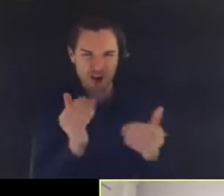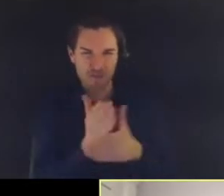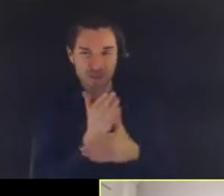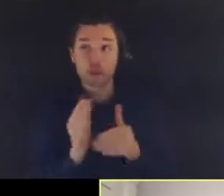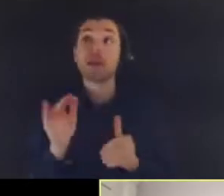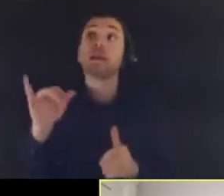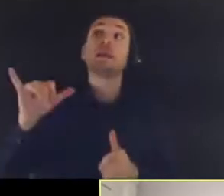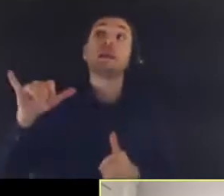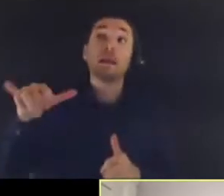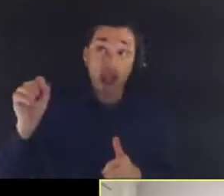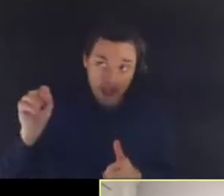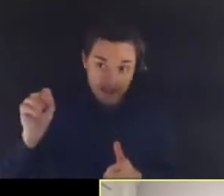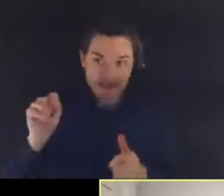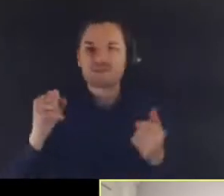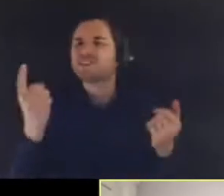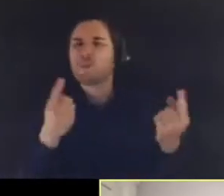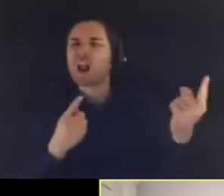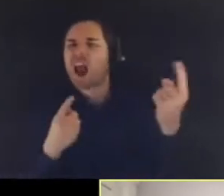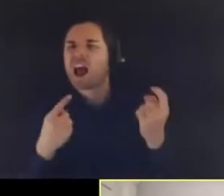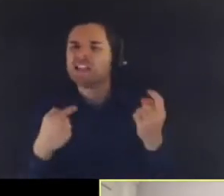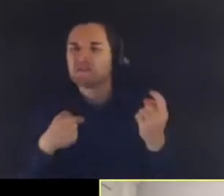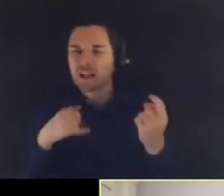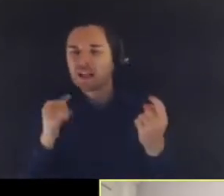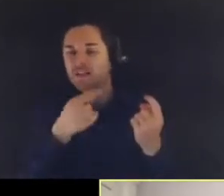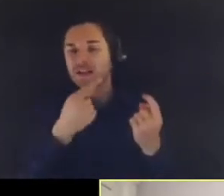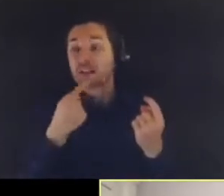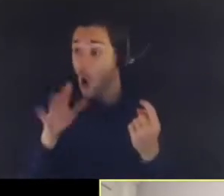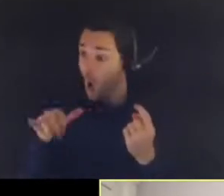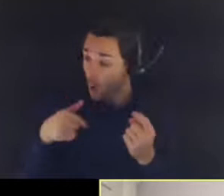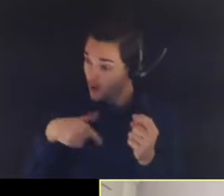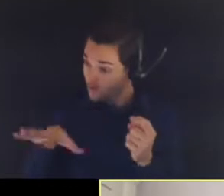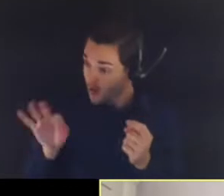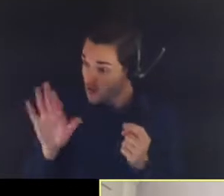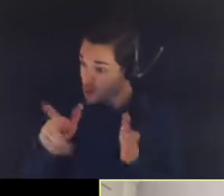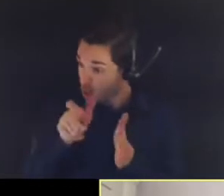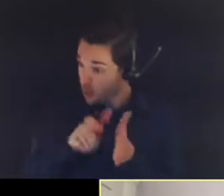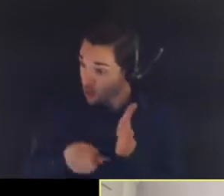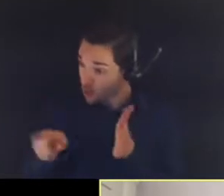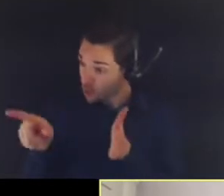wrote this article, can you tell me more about this , I would be happy to talk about it,